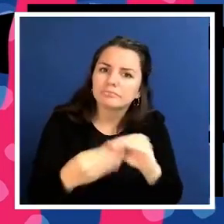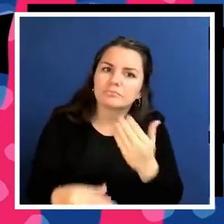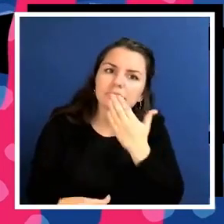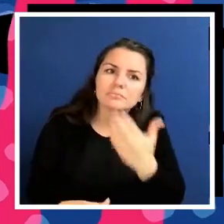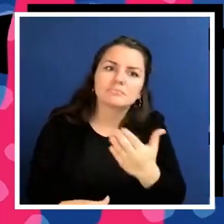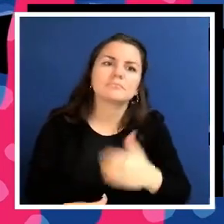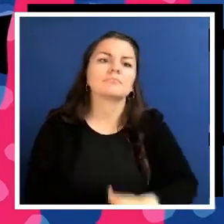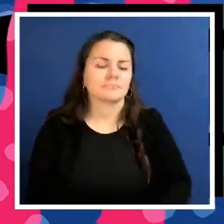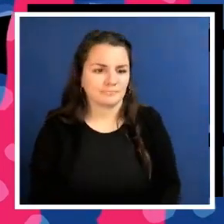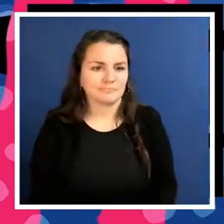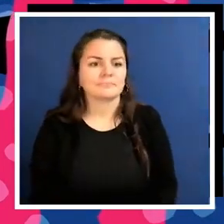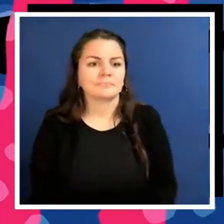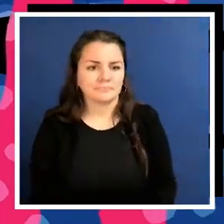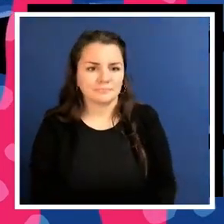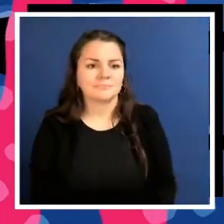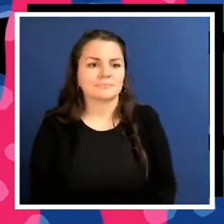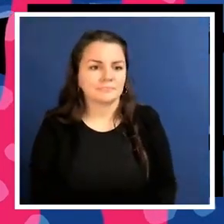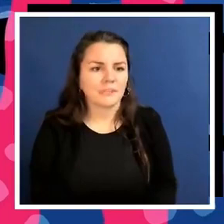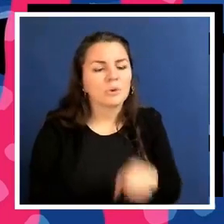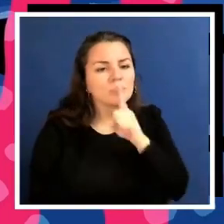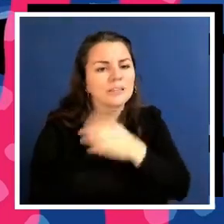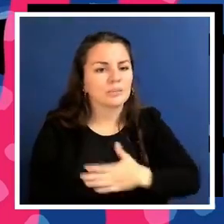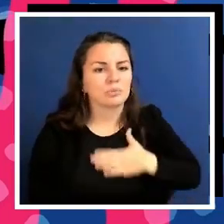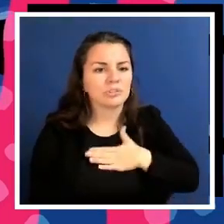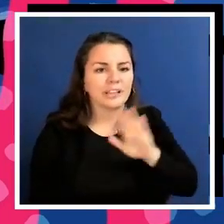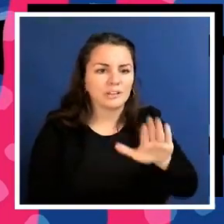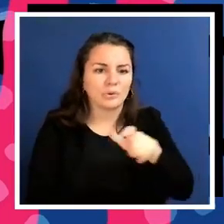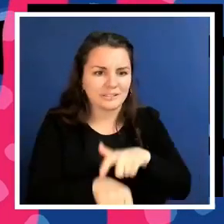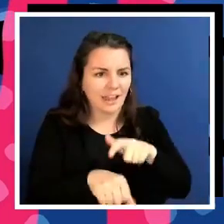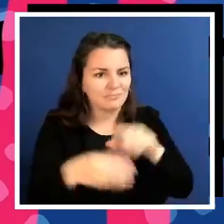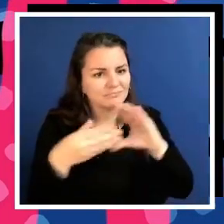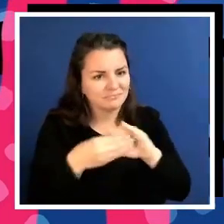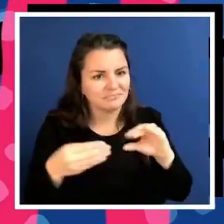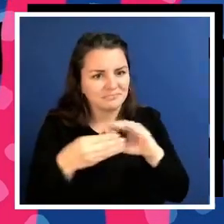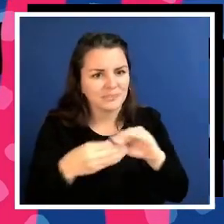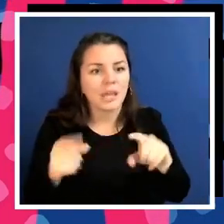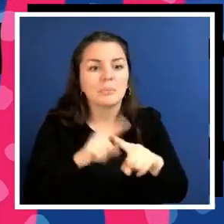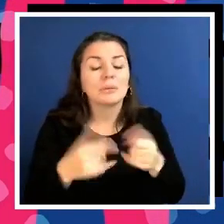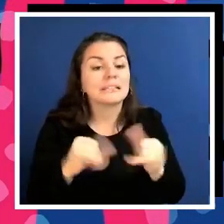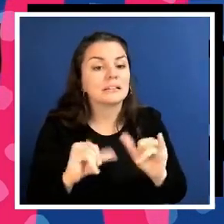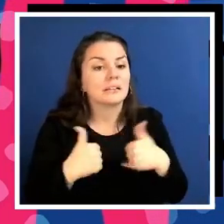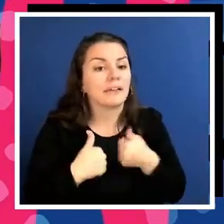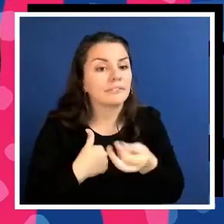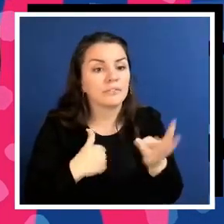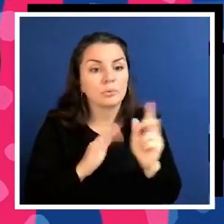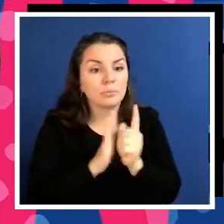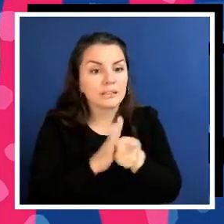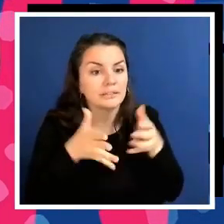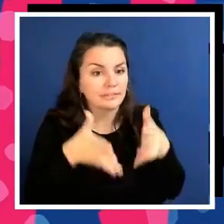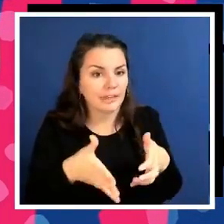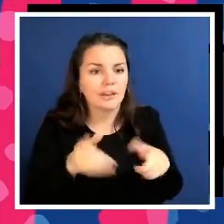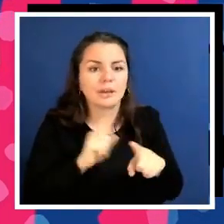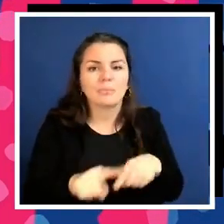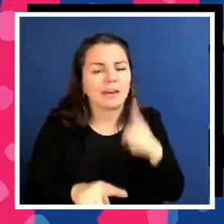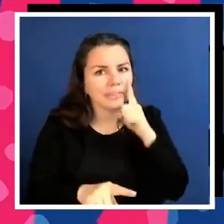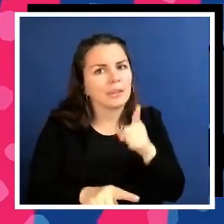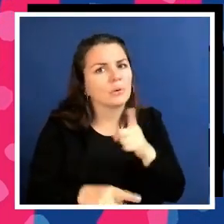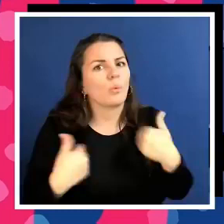WORST CASE SCENARIO, WE HAVE SOMEWHERE TO STAY. NOT SO IMPORTANT, THANK YOU